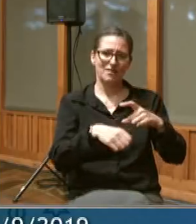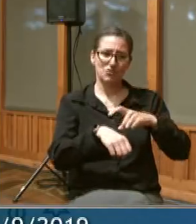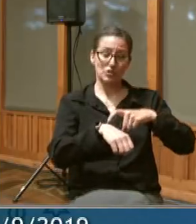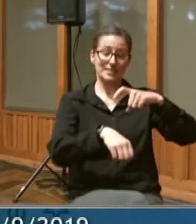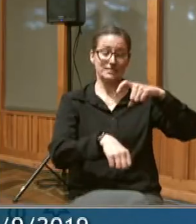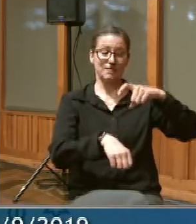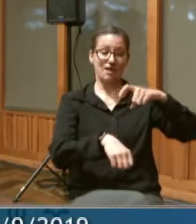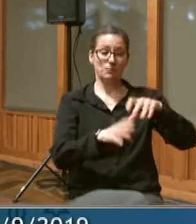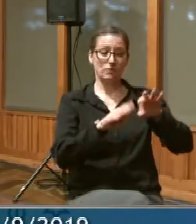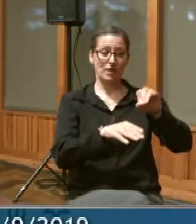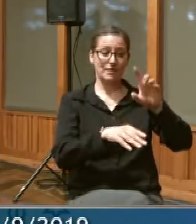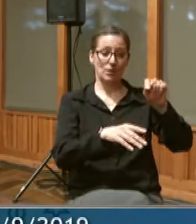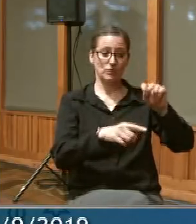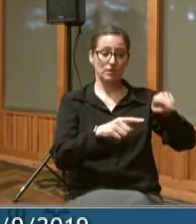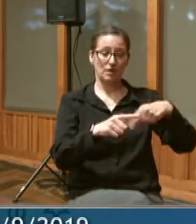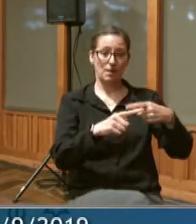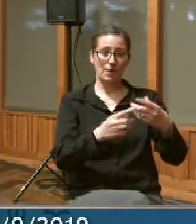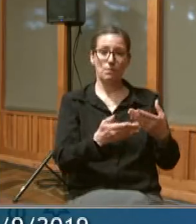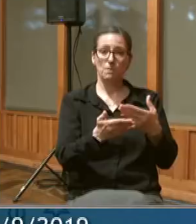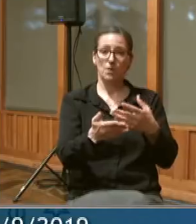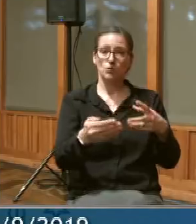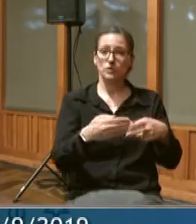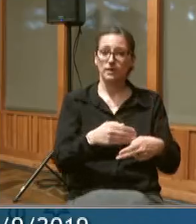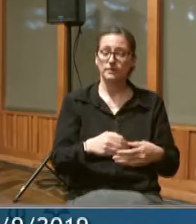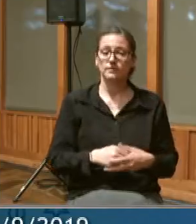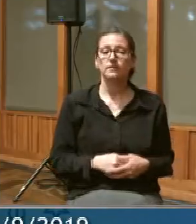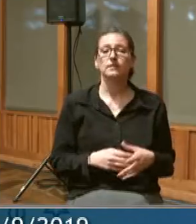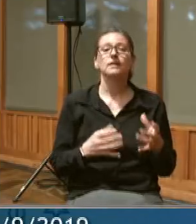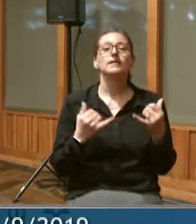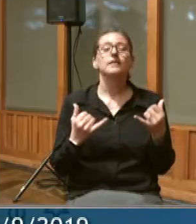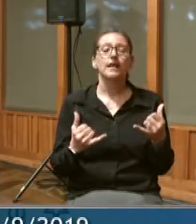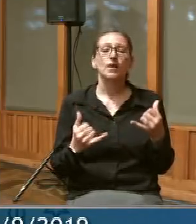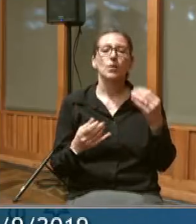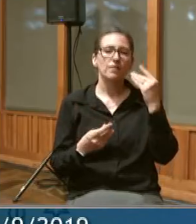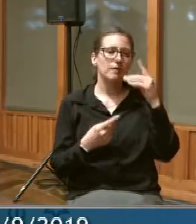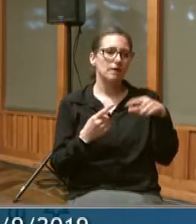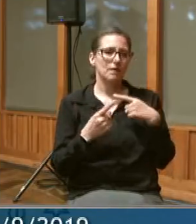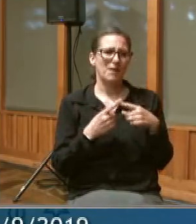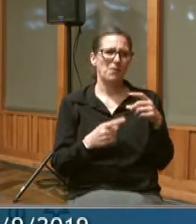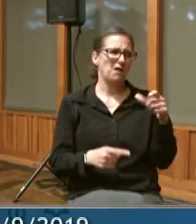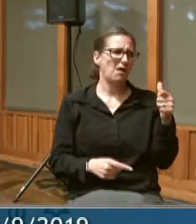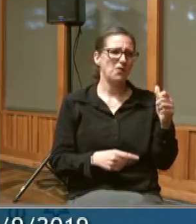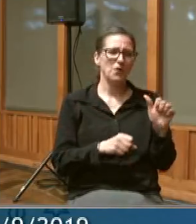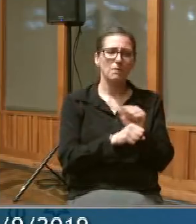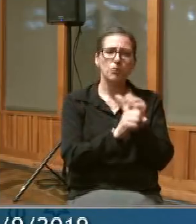DIRECTOR, MS. LONG, HAS COME TO PORTLAND TO AN AWARD WIN PARKS AND RECREATION DEPARTMENT JUST IN TIME TO FIND OUT ABOUT THE